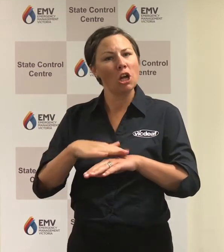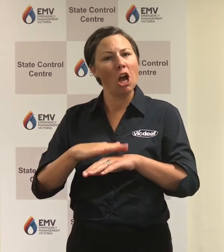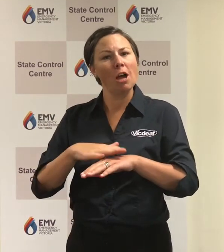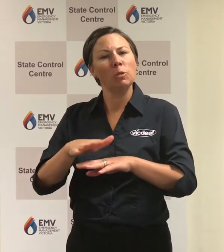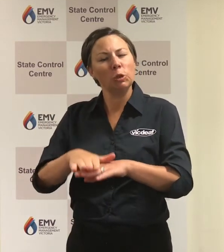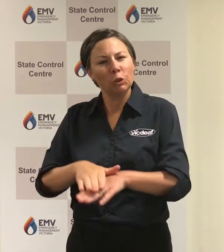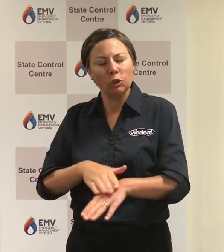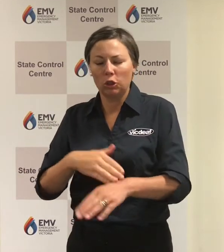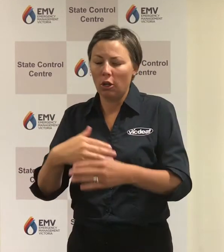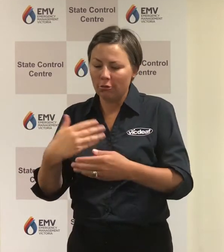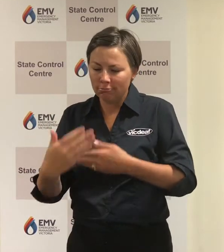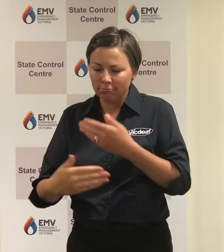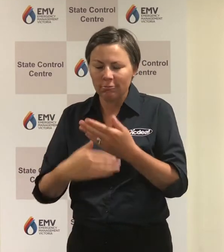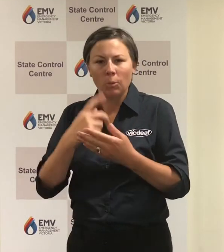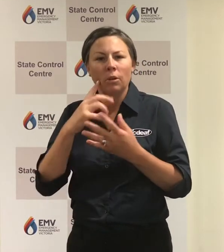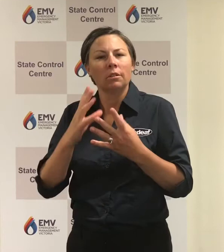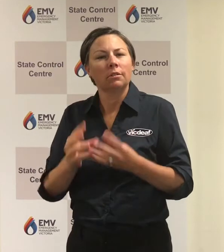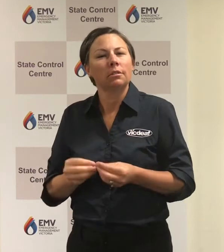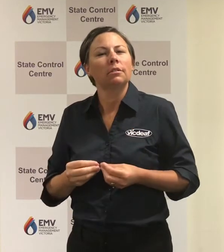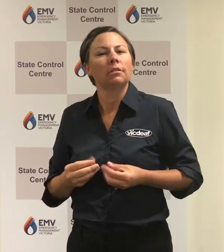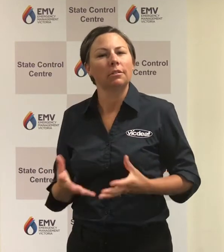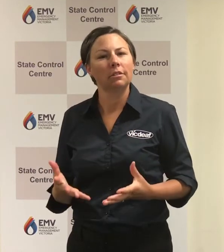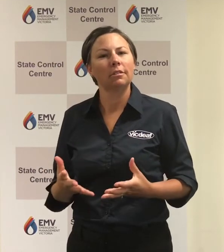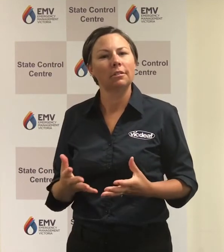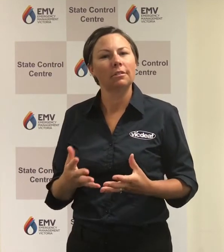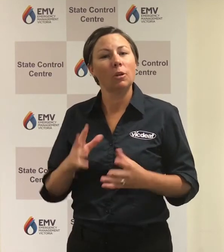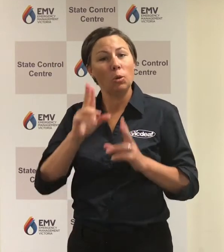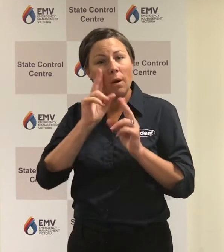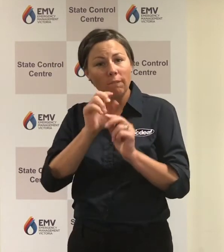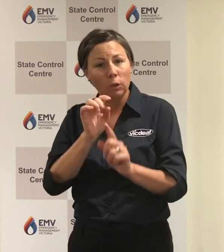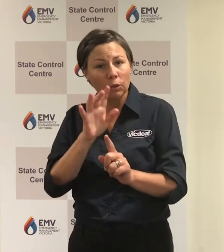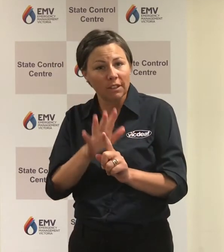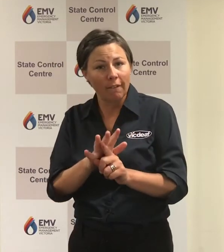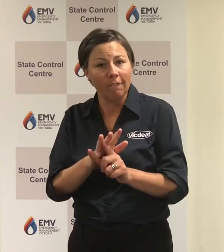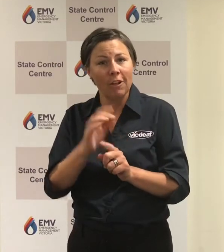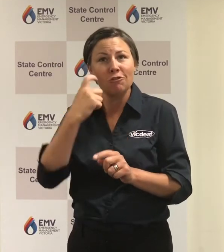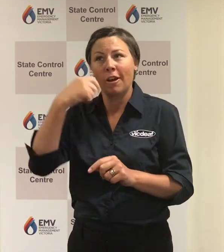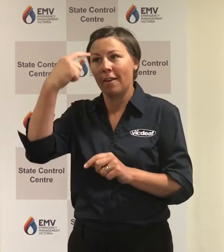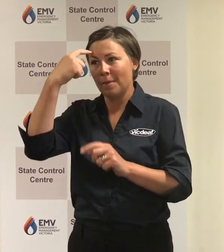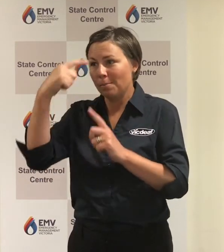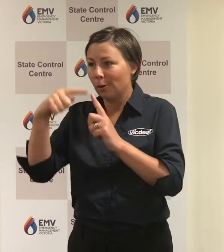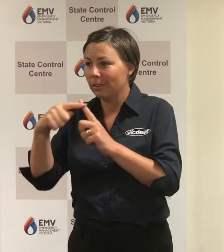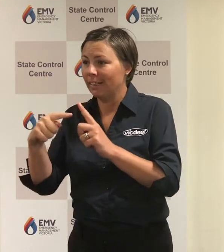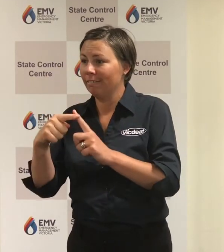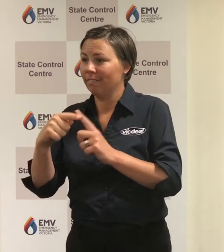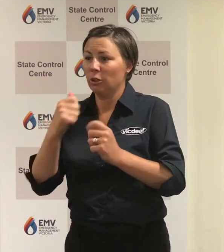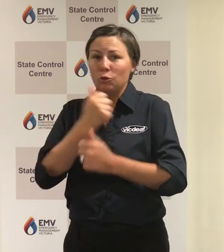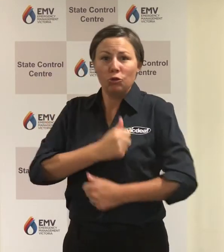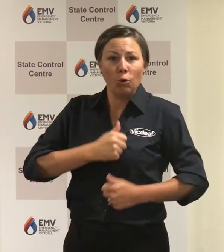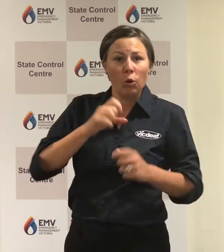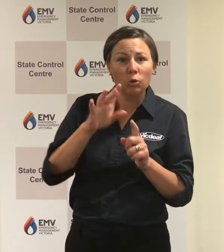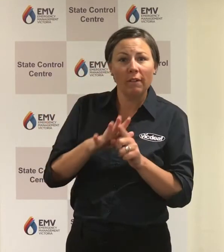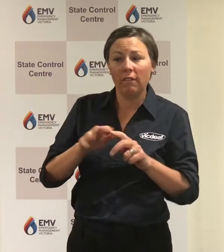Take care that you do good experiences, do good things, get back into routine, do the